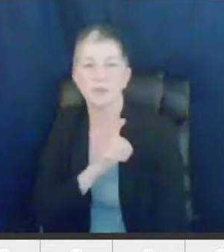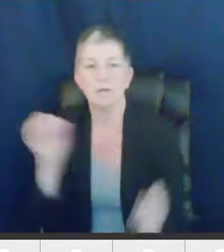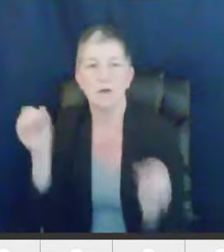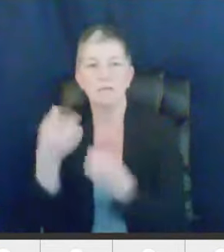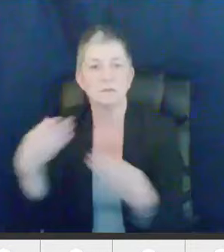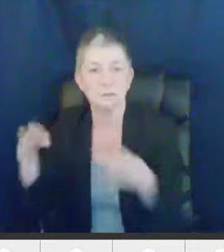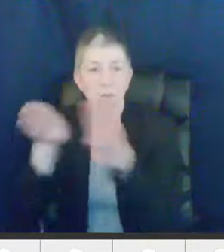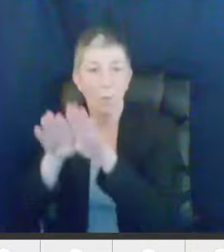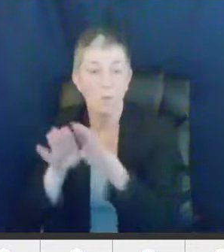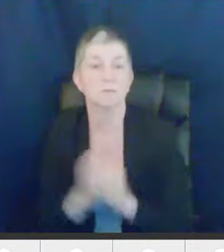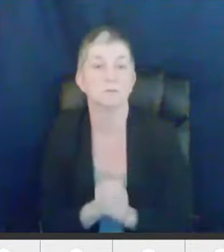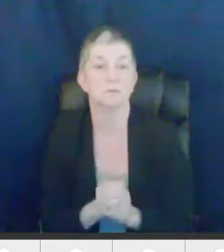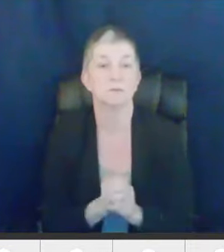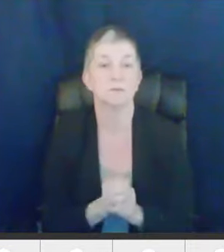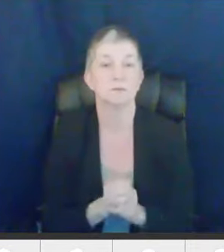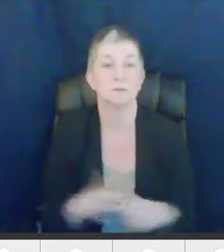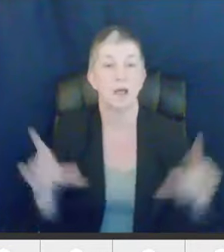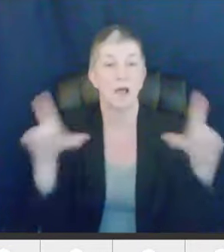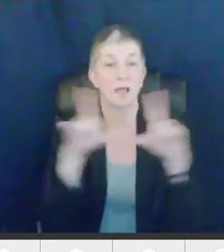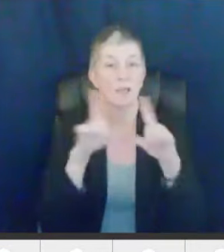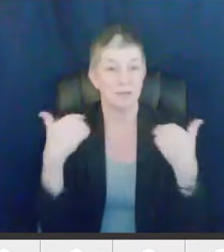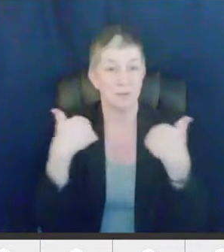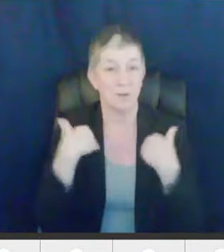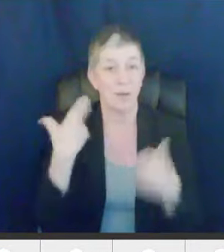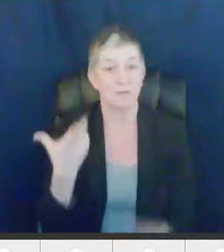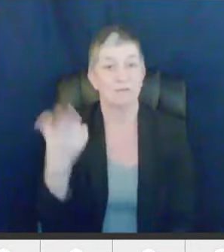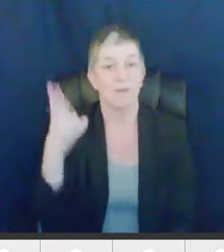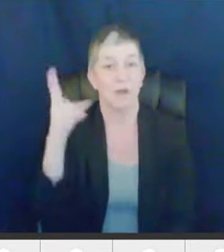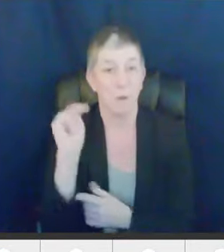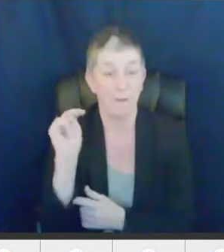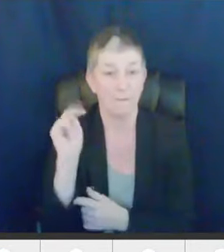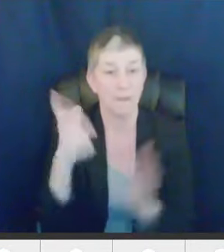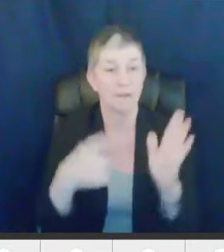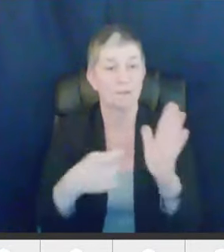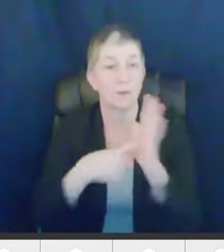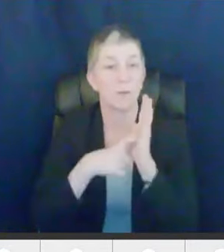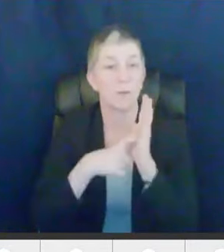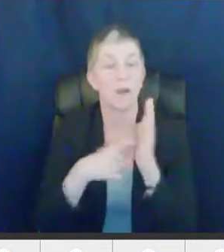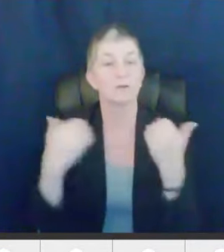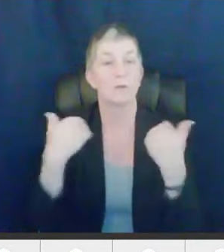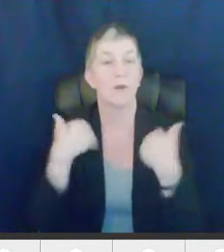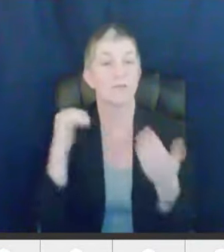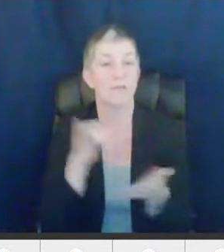license to carry firearm is required to carry a firearm concealed on one's